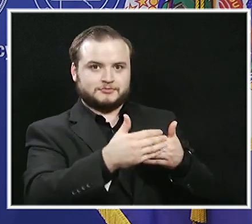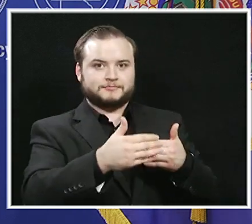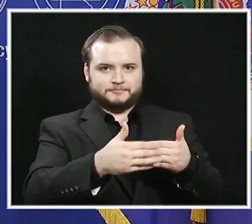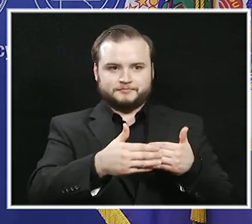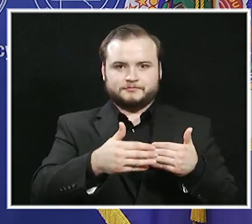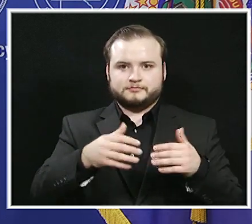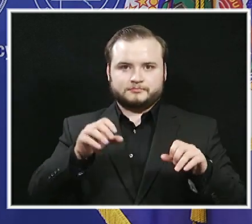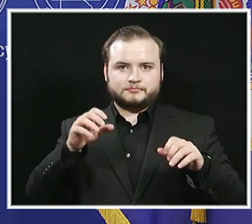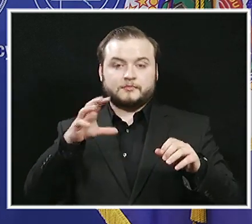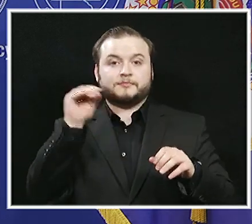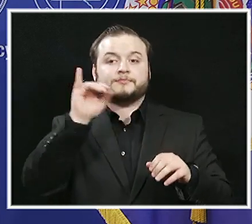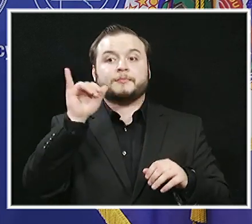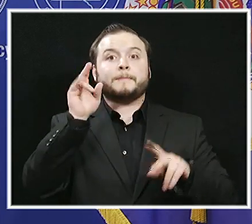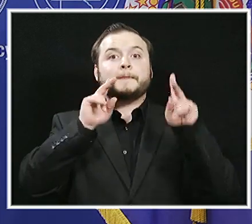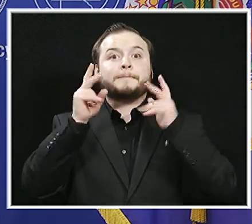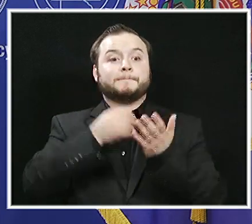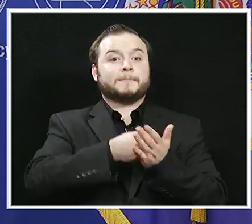make sure you remain six feet away as you get it.